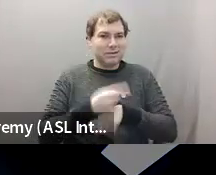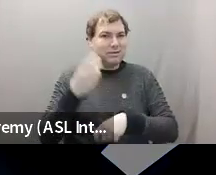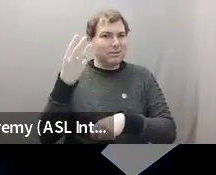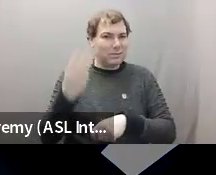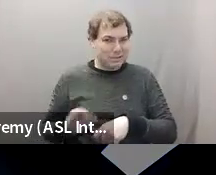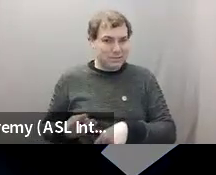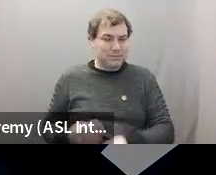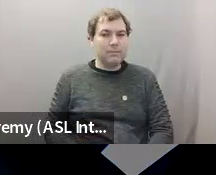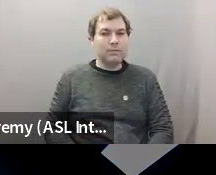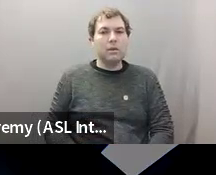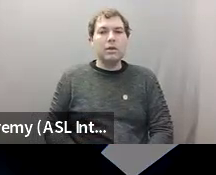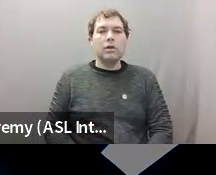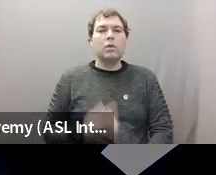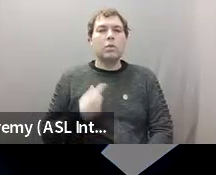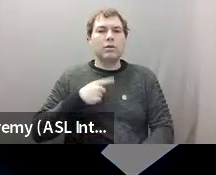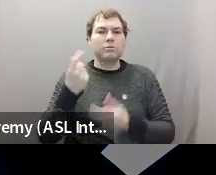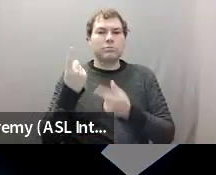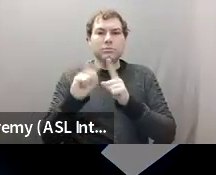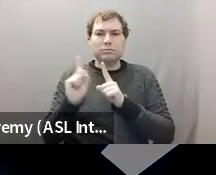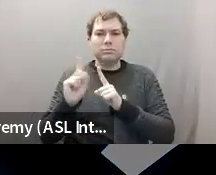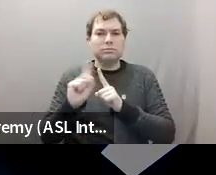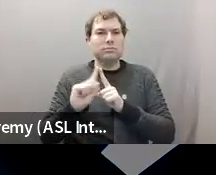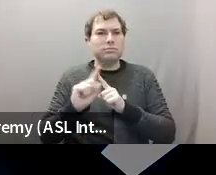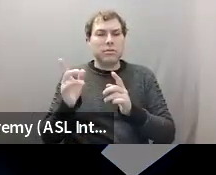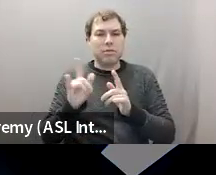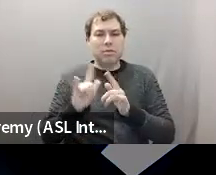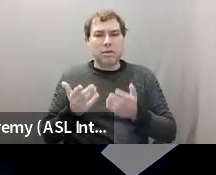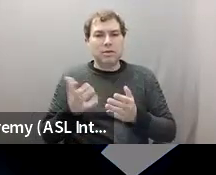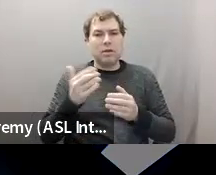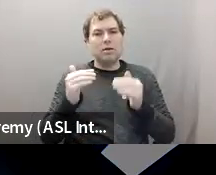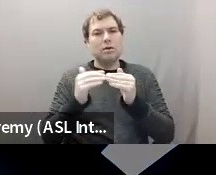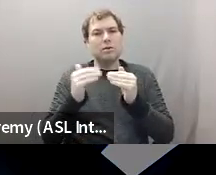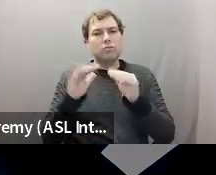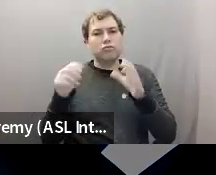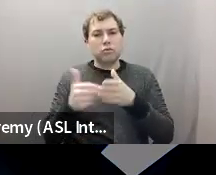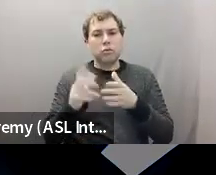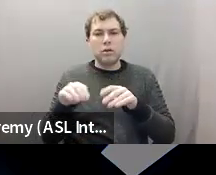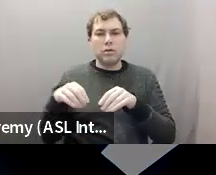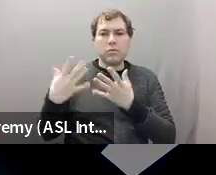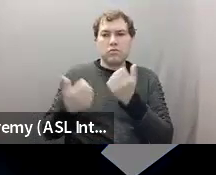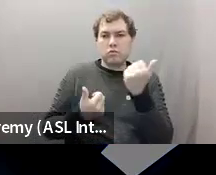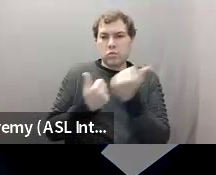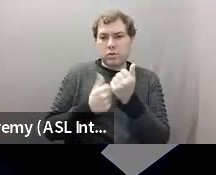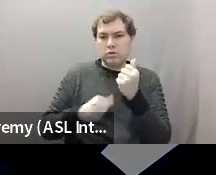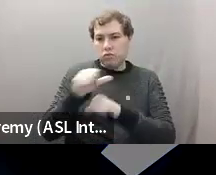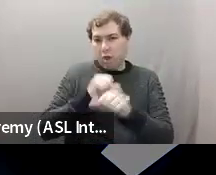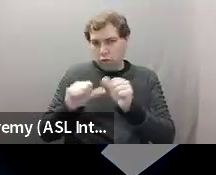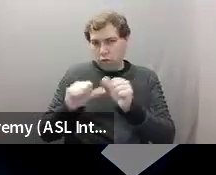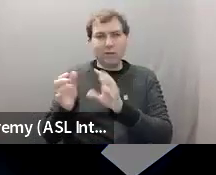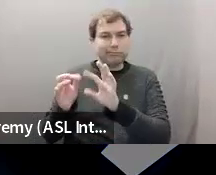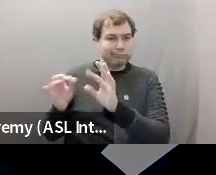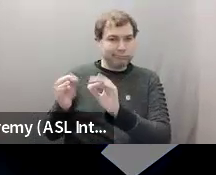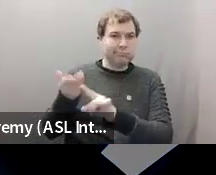Lynnie Downum-Hanzal: we do a lot of things in our in our pierce port group there, you know, like we support each other like it's been said. We do